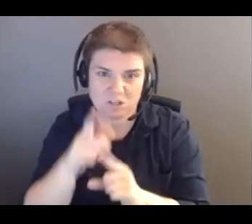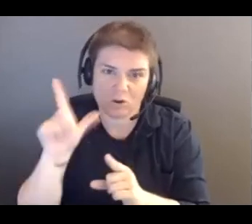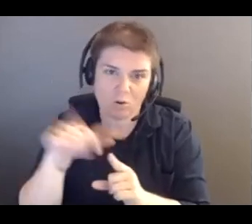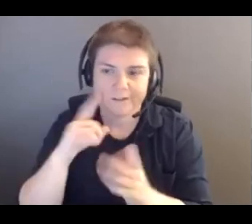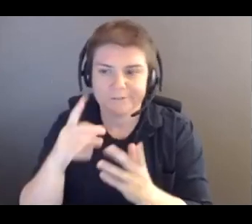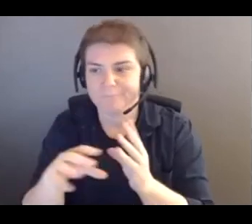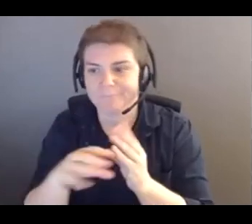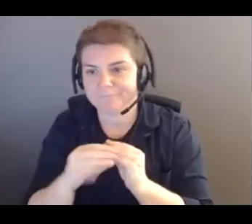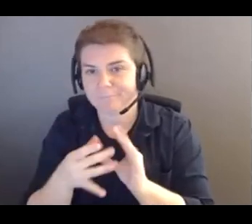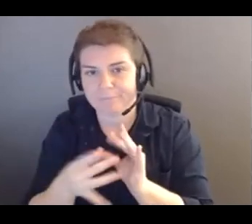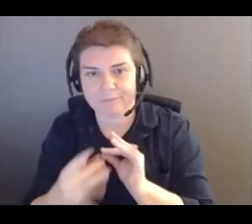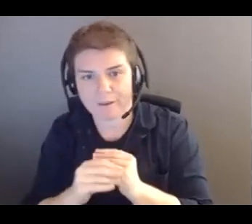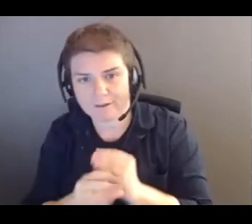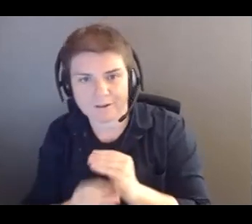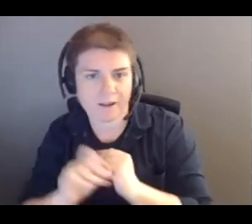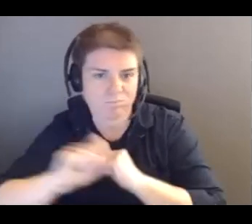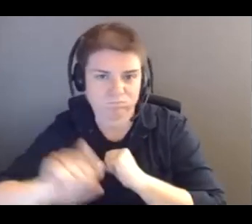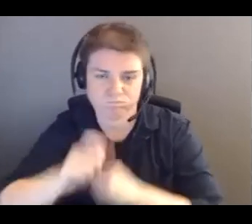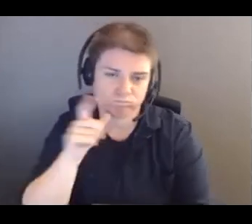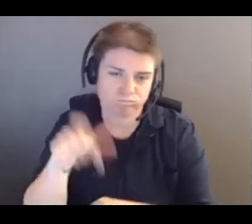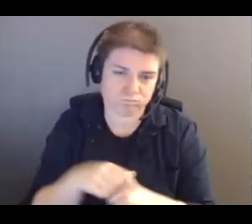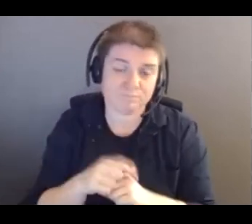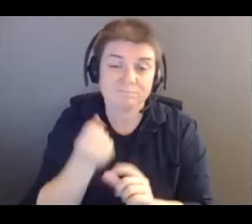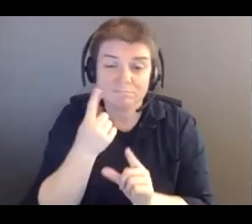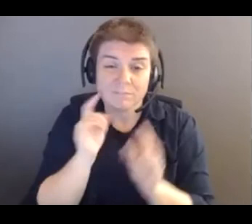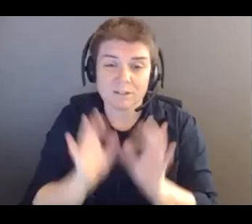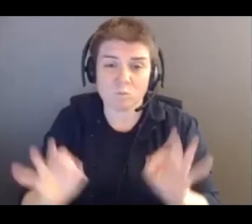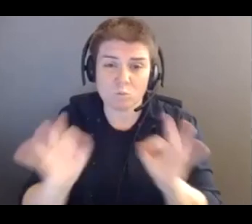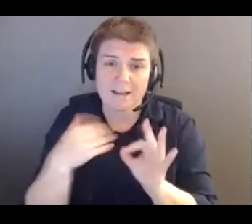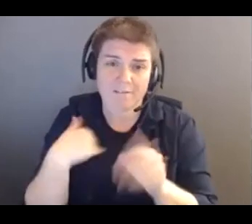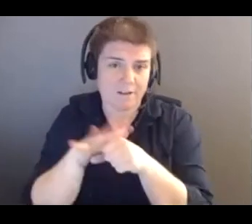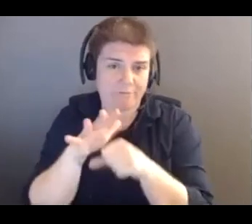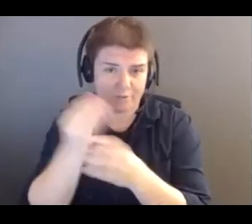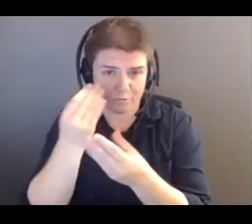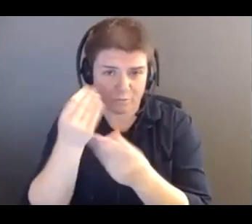the space. However, it is important to provide enough information for assessors to understand